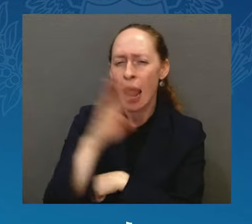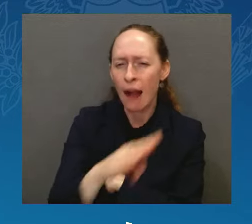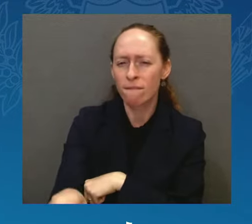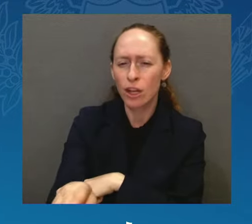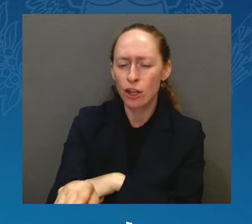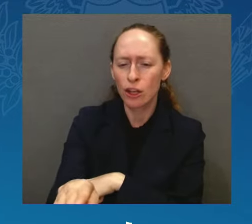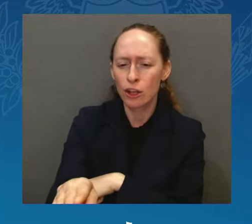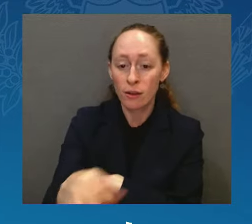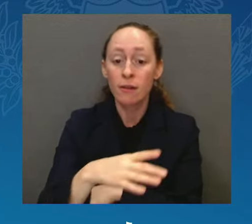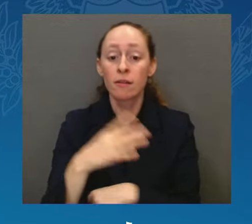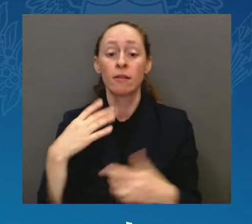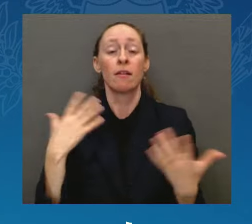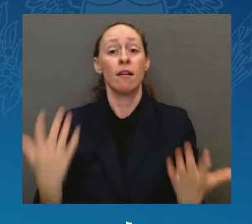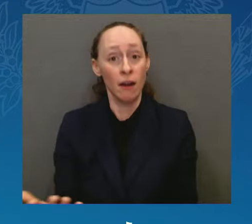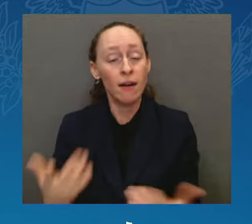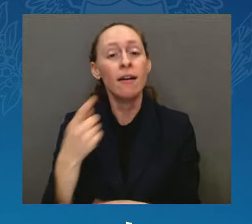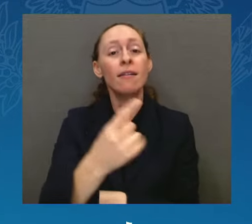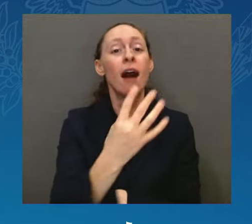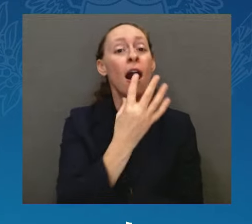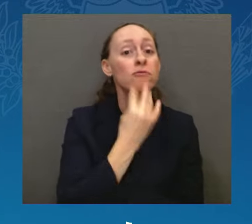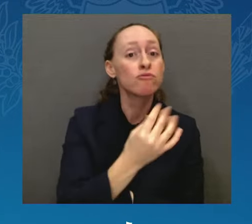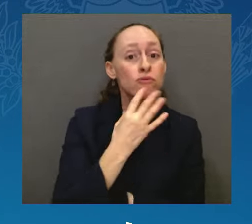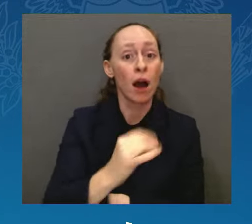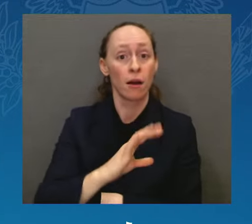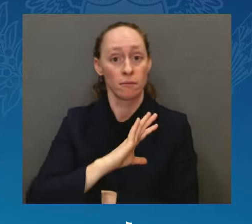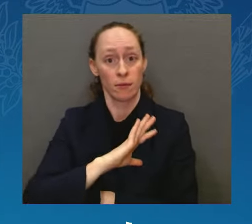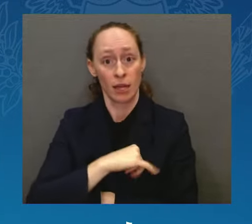must have equal measures of security and prosperity.